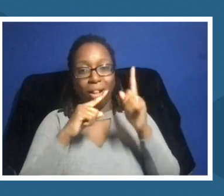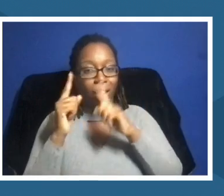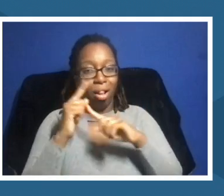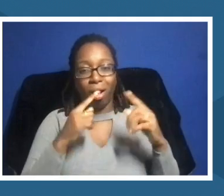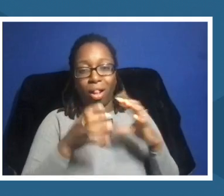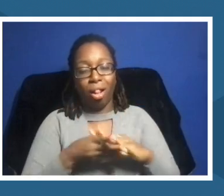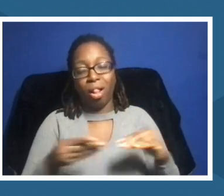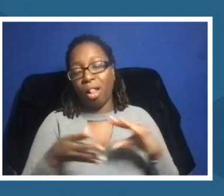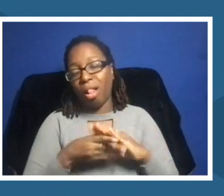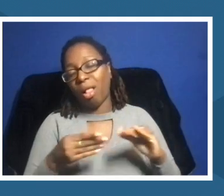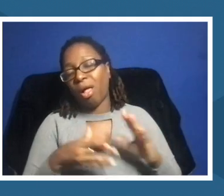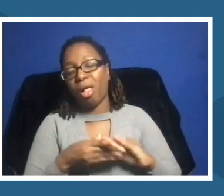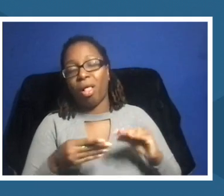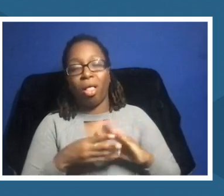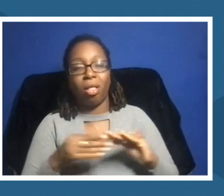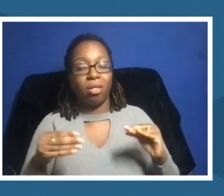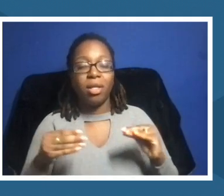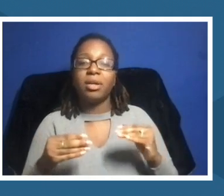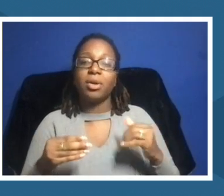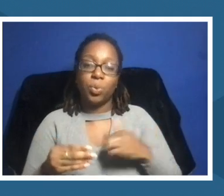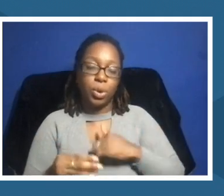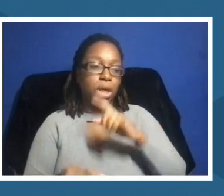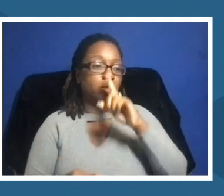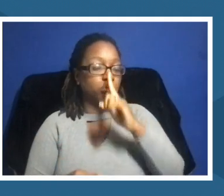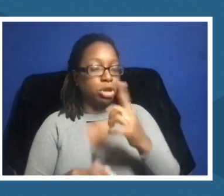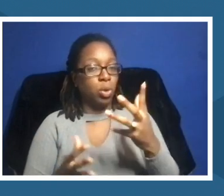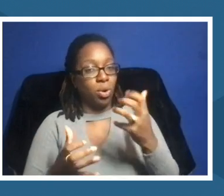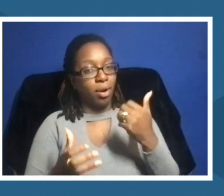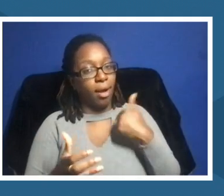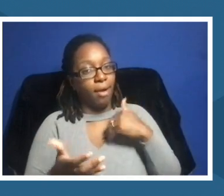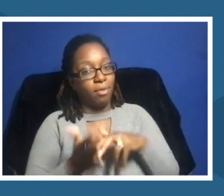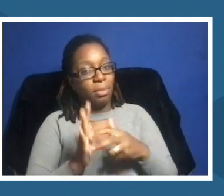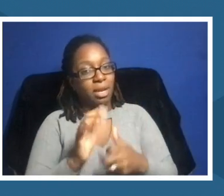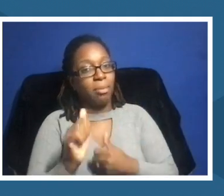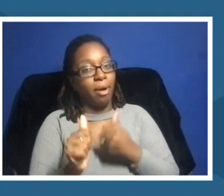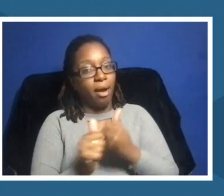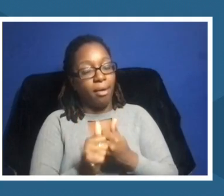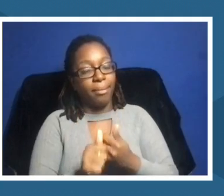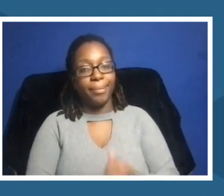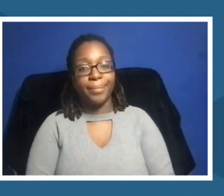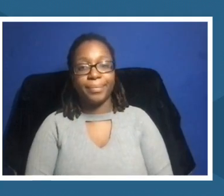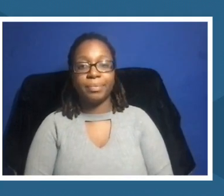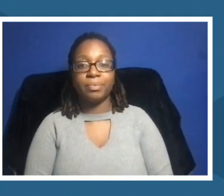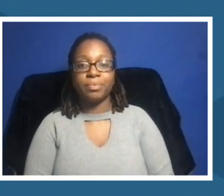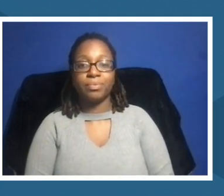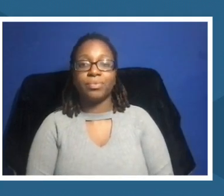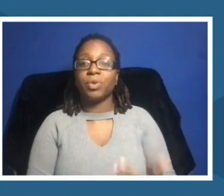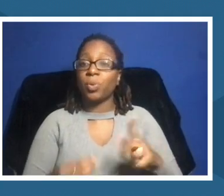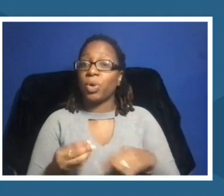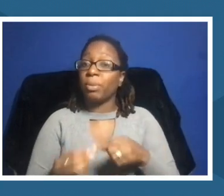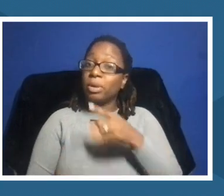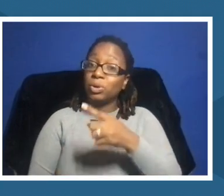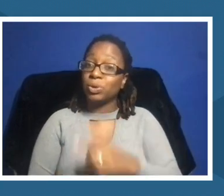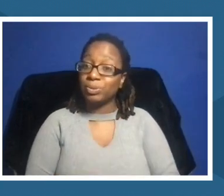about and so we definitely want to be intentional around that when doing this kind of work what about you